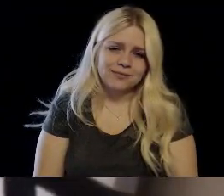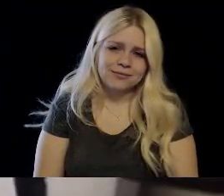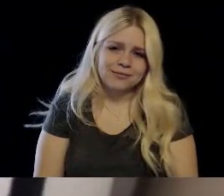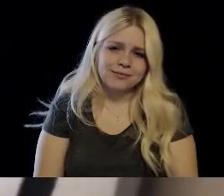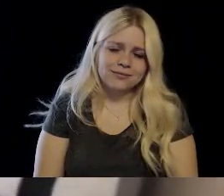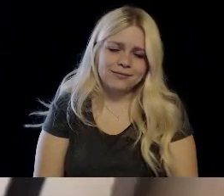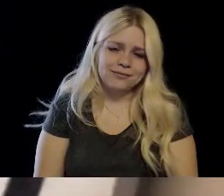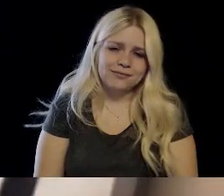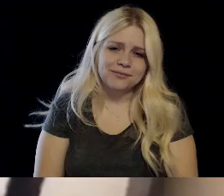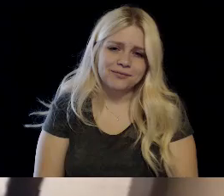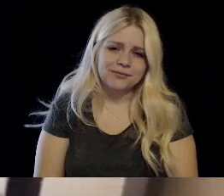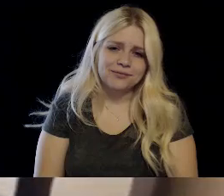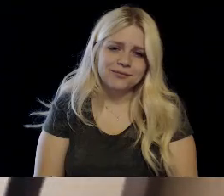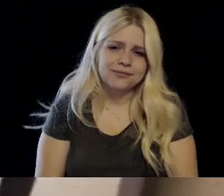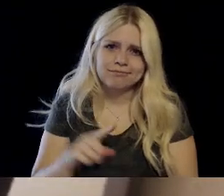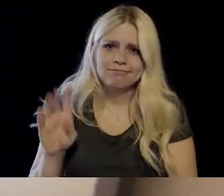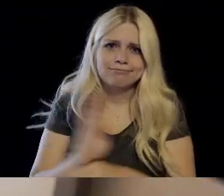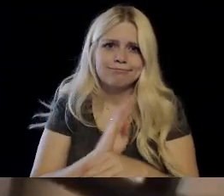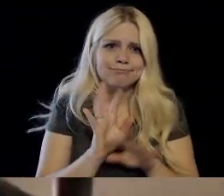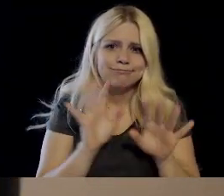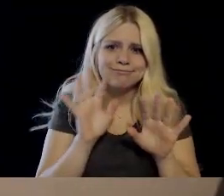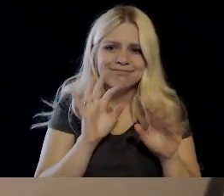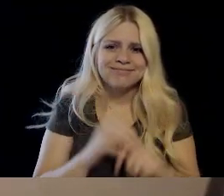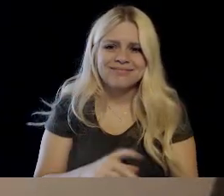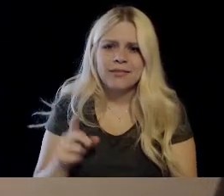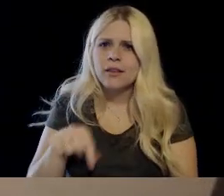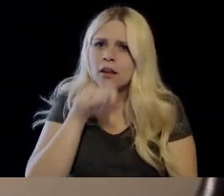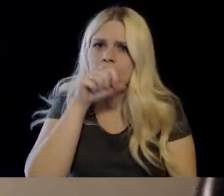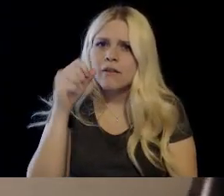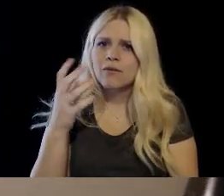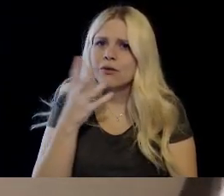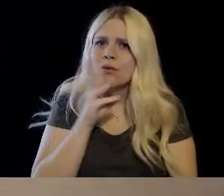Erica: They like their water out there. Joanne: Yeah. Oh, yeah.